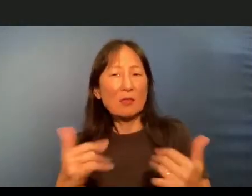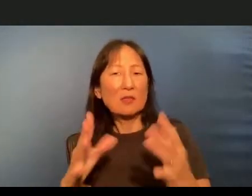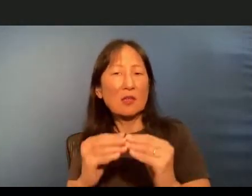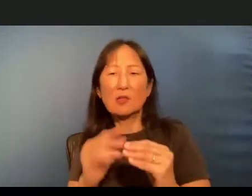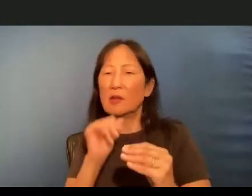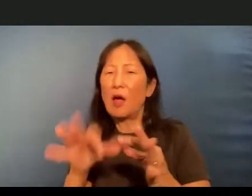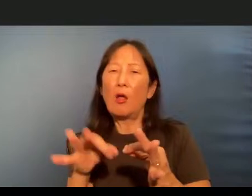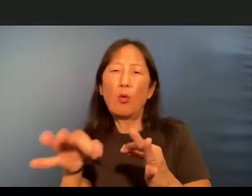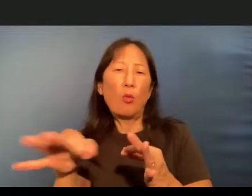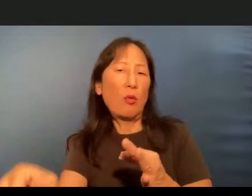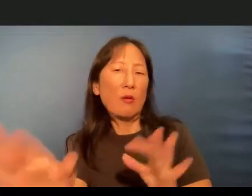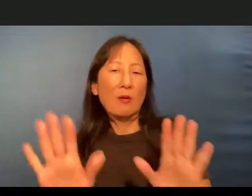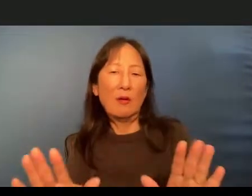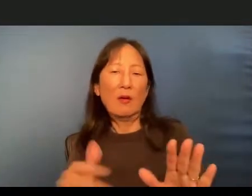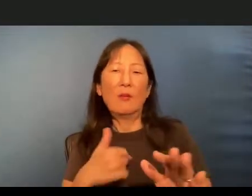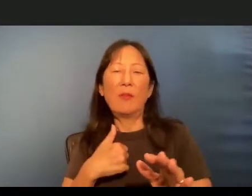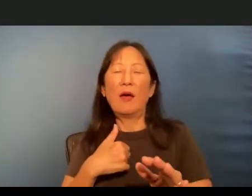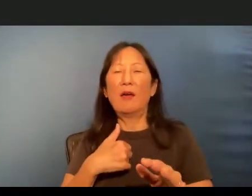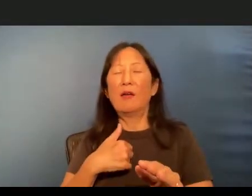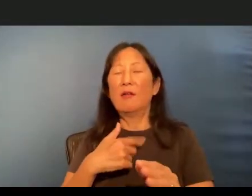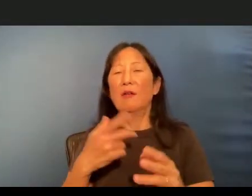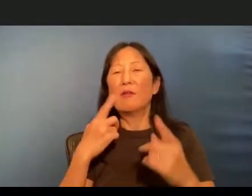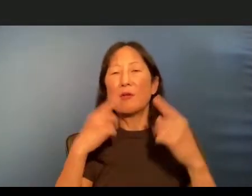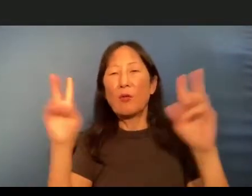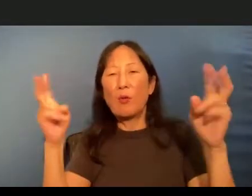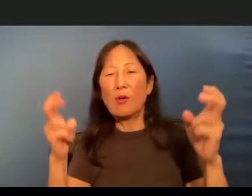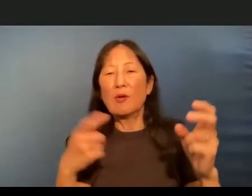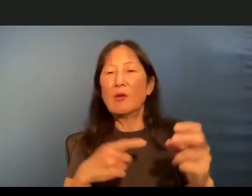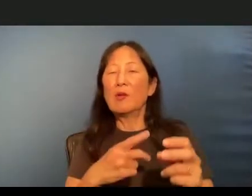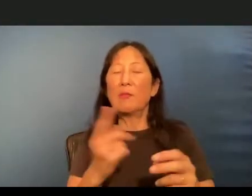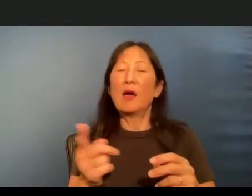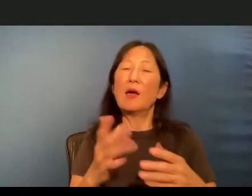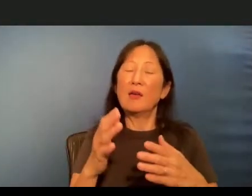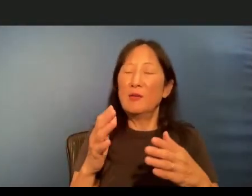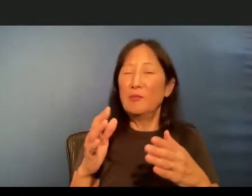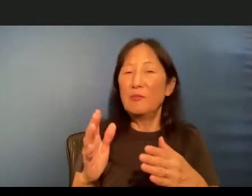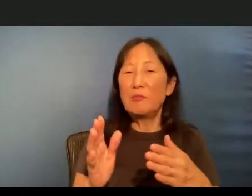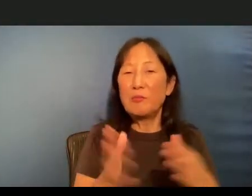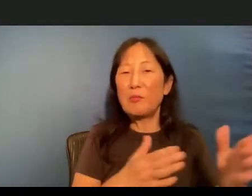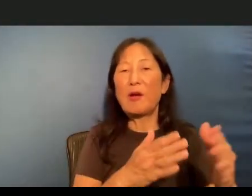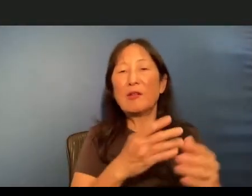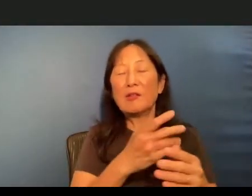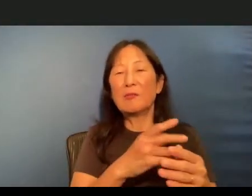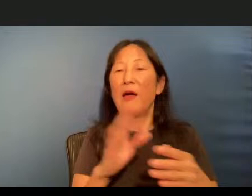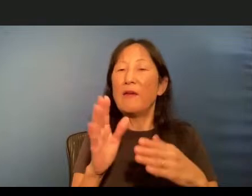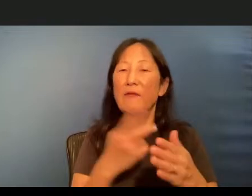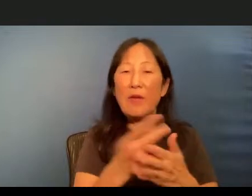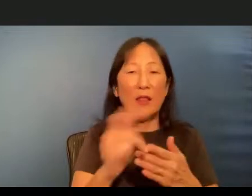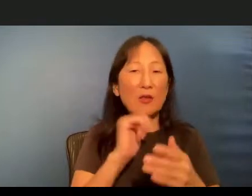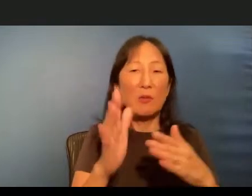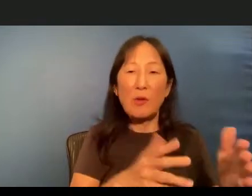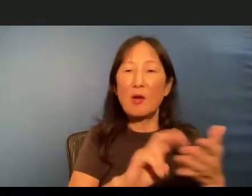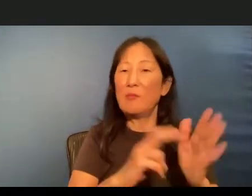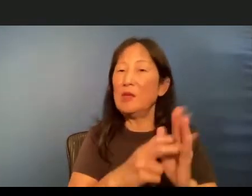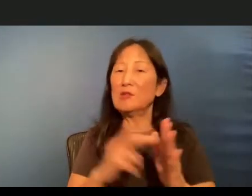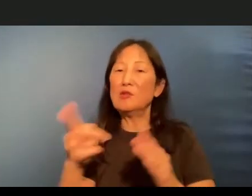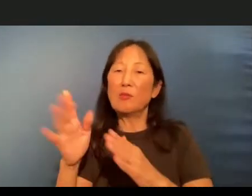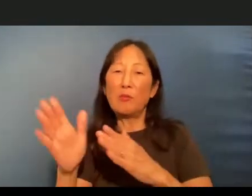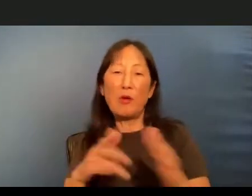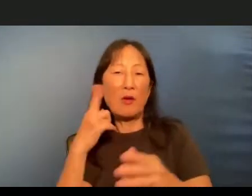And my favorite quote by failing to prepare you, preparing to feel by Benjamin Franklin. So Mahala for allow me to speak on this particular bill.